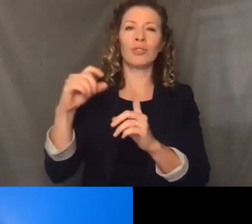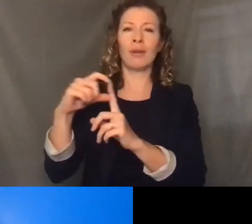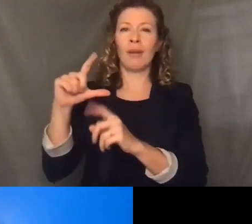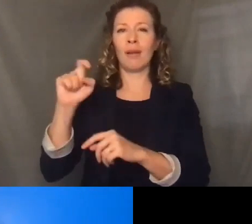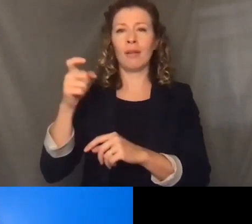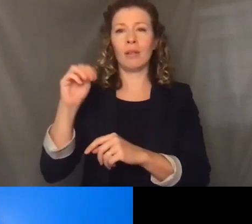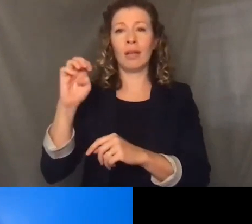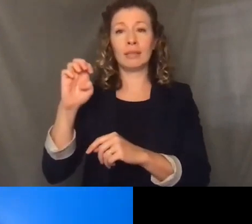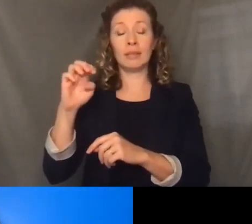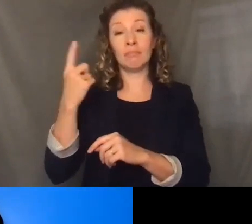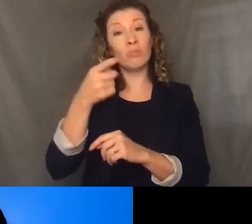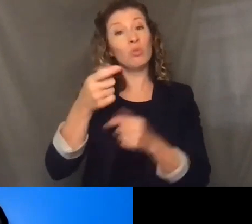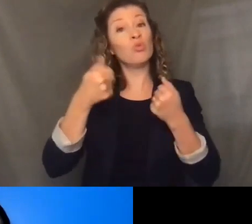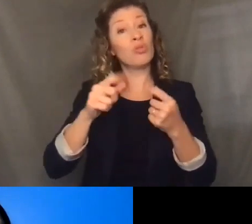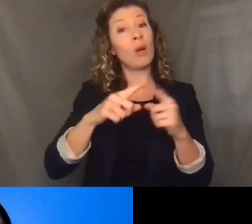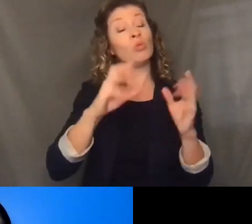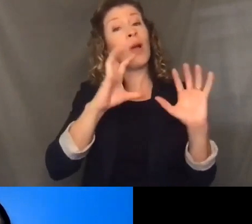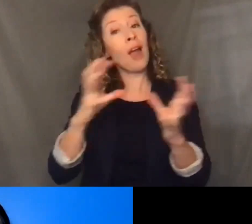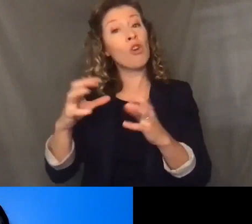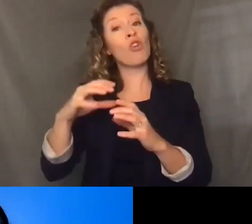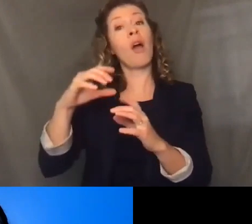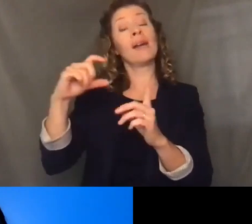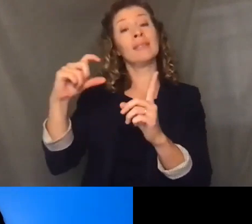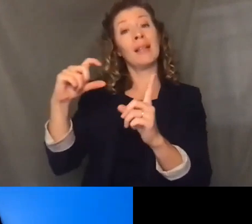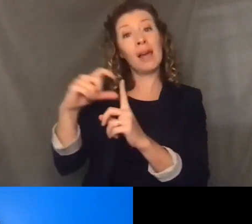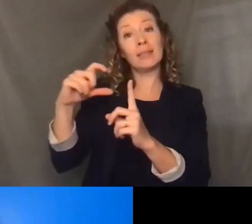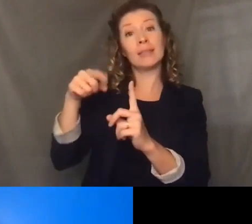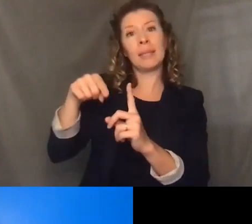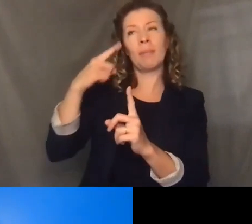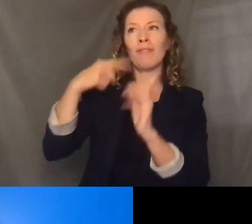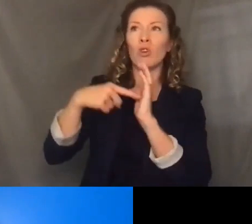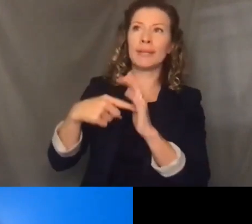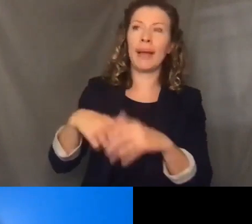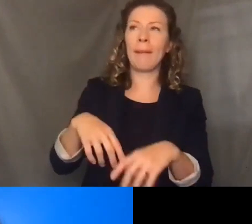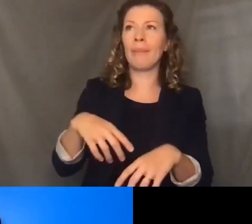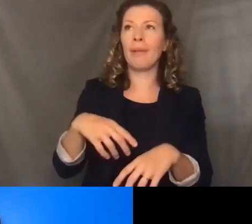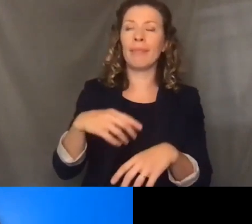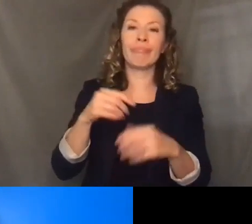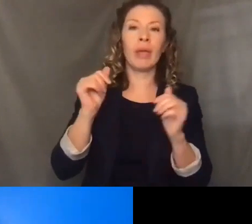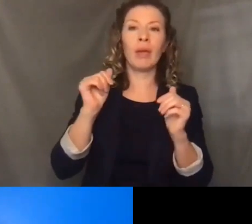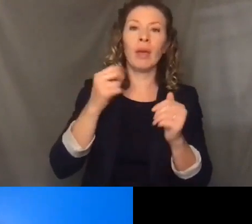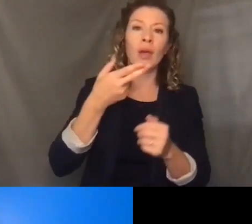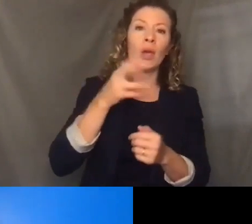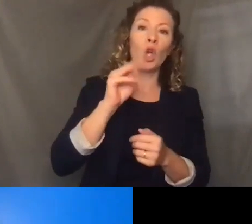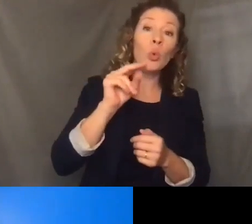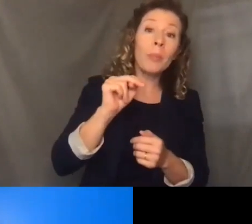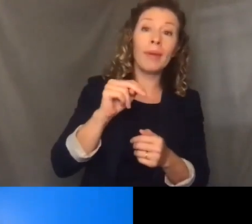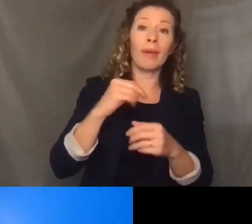tried to categorize lexeme for instance say take humans and make a list of lexiem corresponding